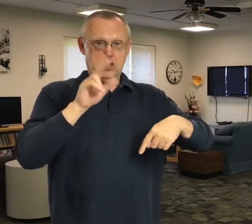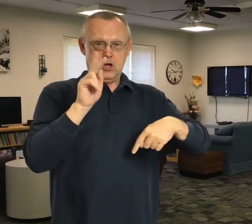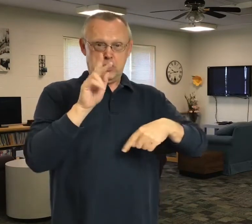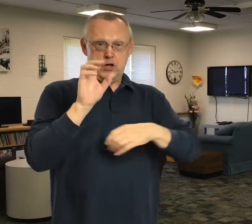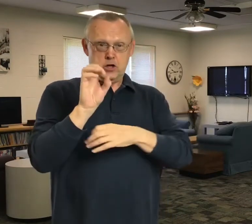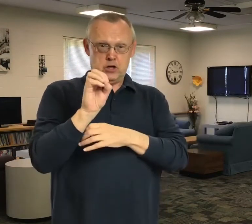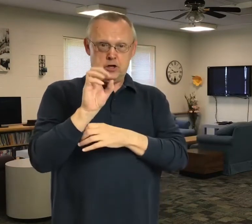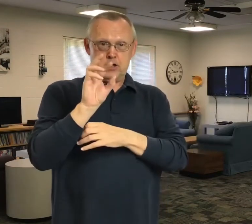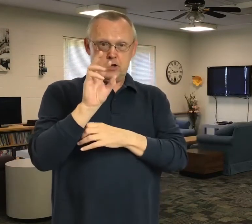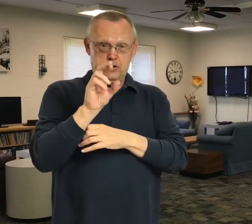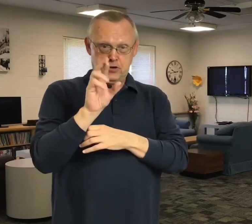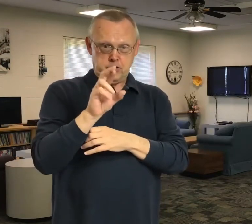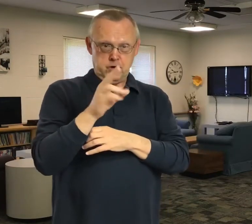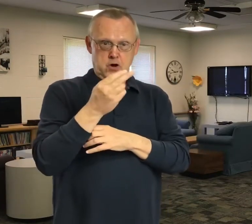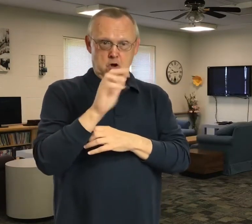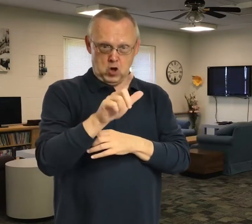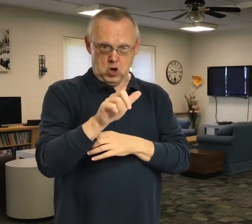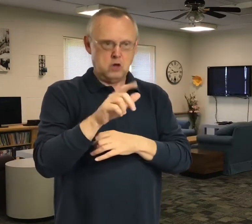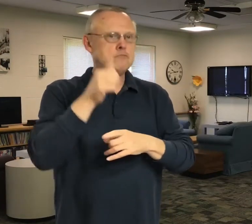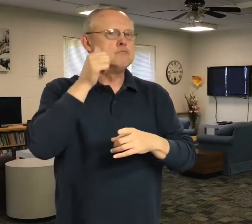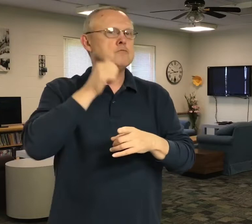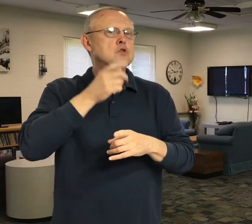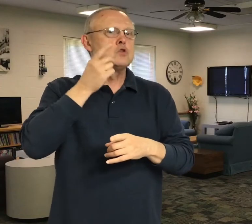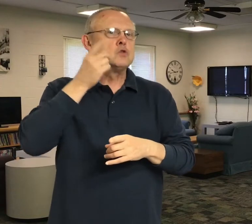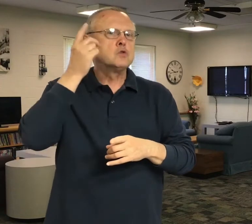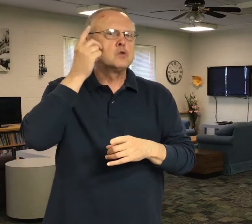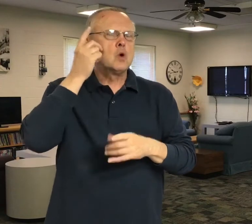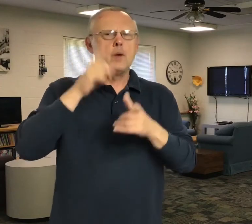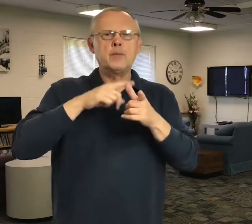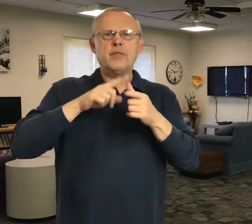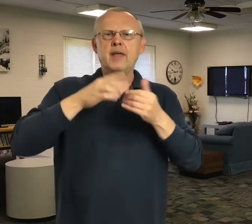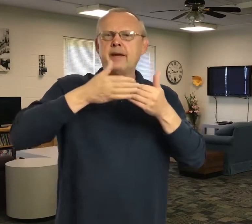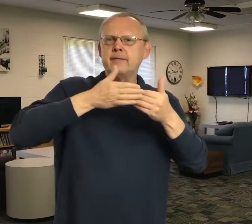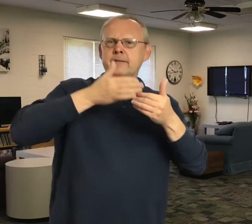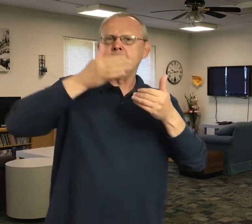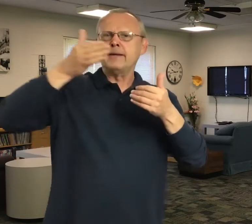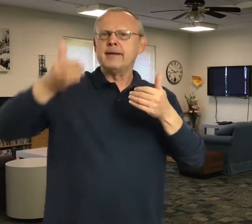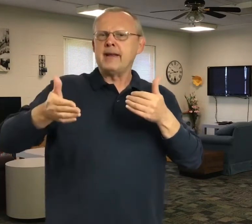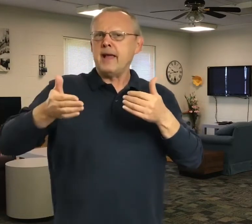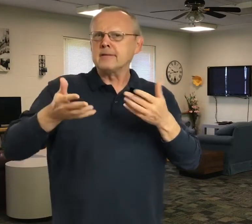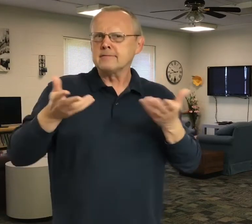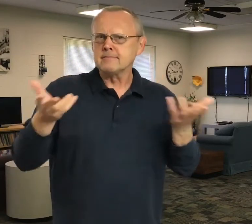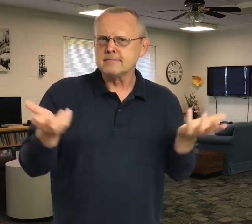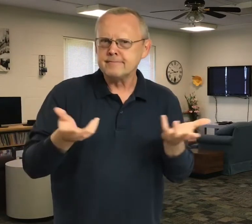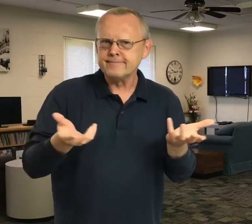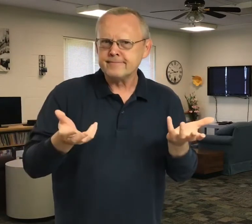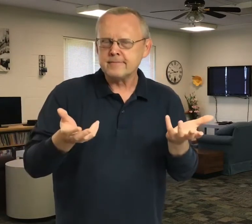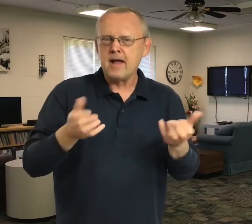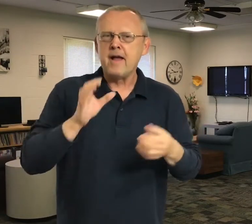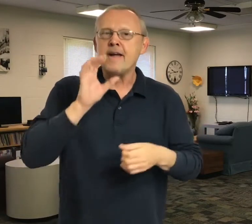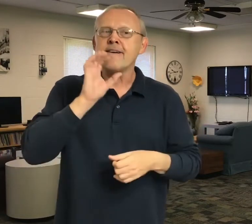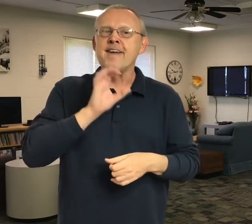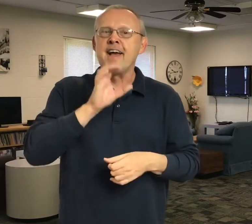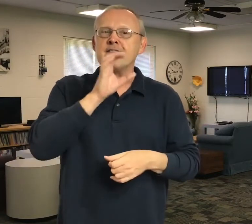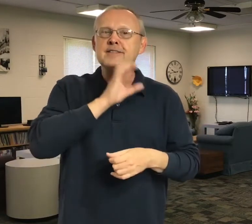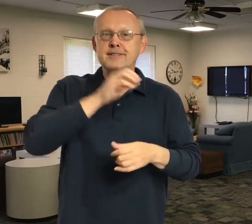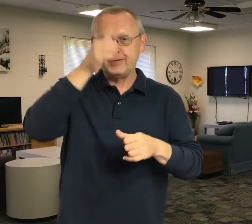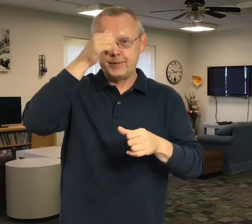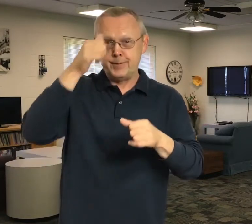Also, I want to let you know that next to Kerr Hall the girls dormitory is the cafeteria.